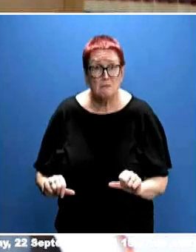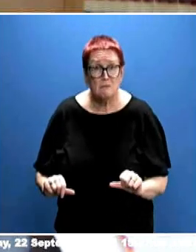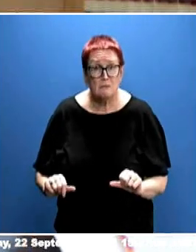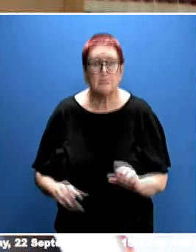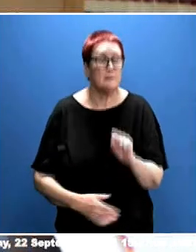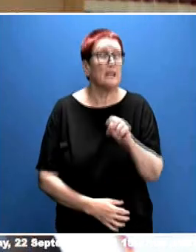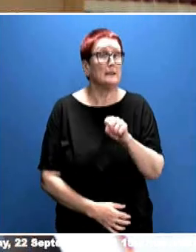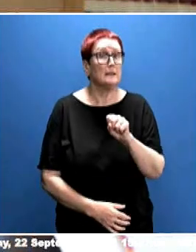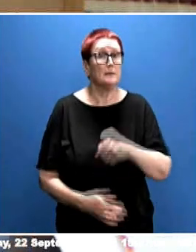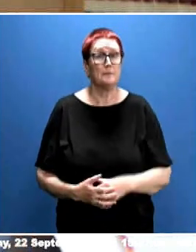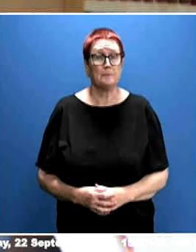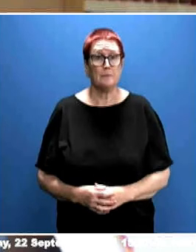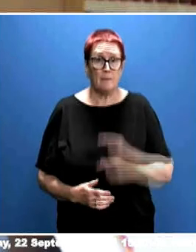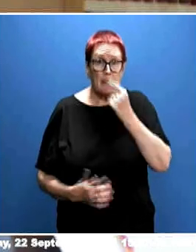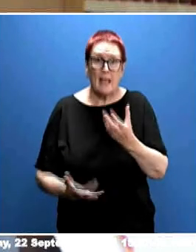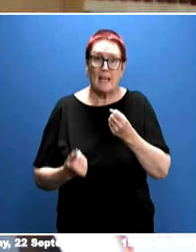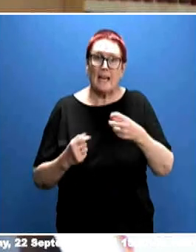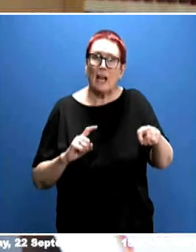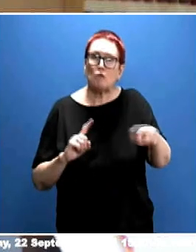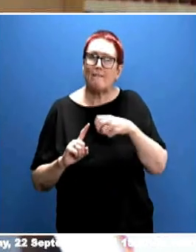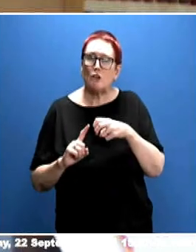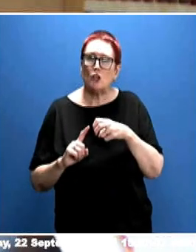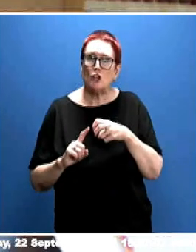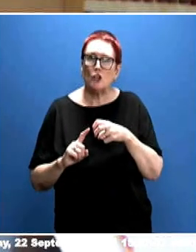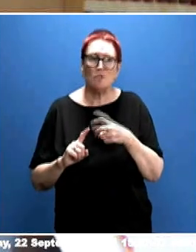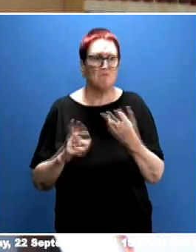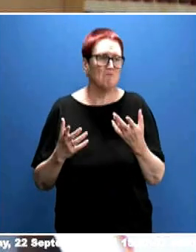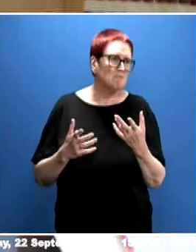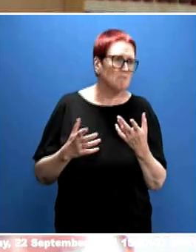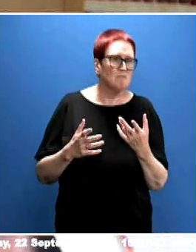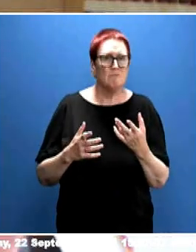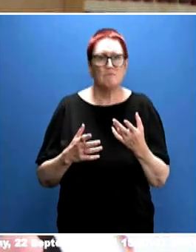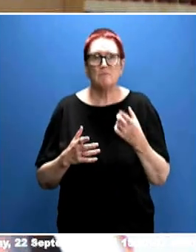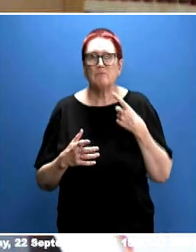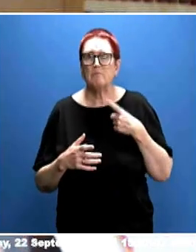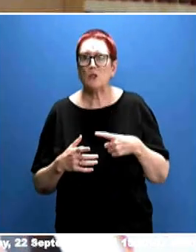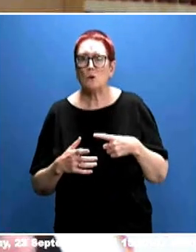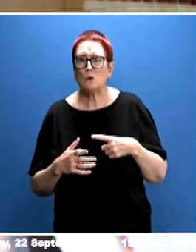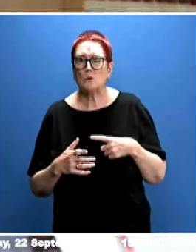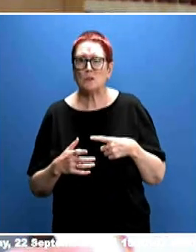So a referral can be made if a child --- often it's been because they've been in Banksia Hill for a short period.